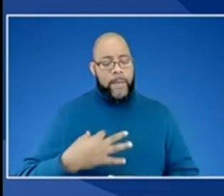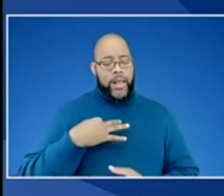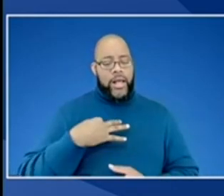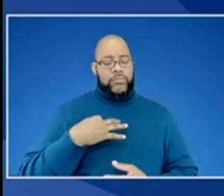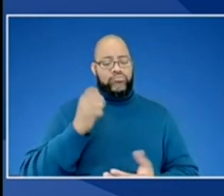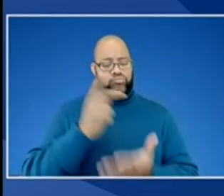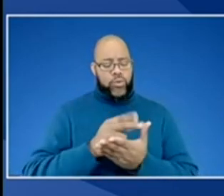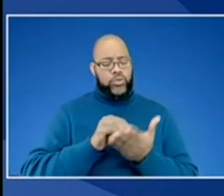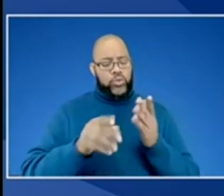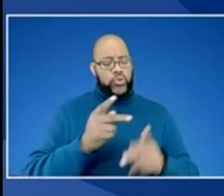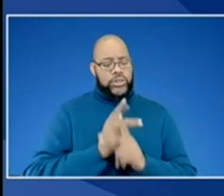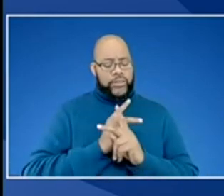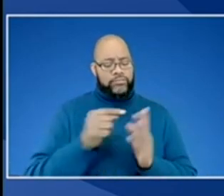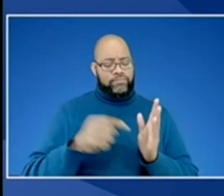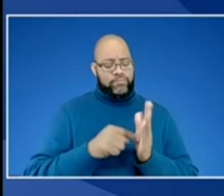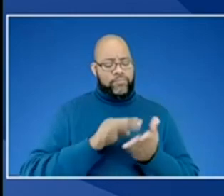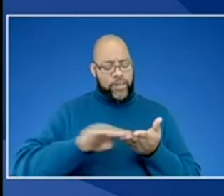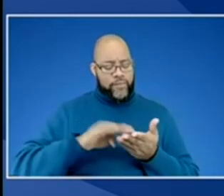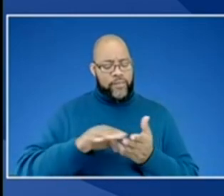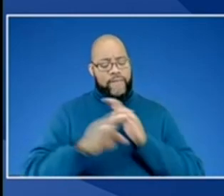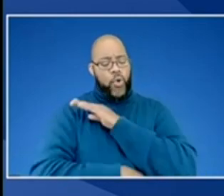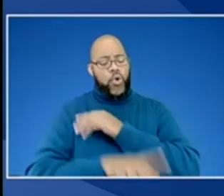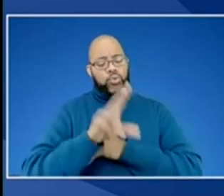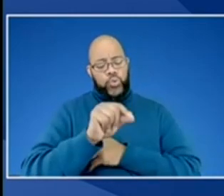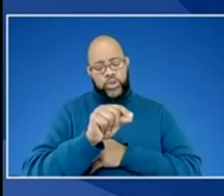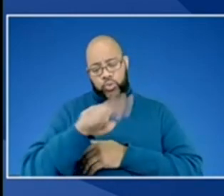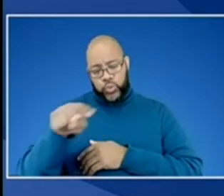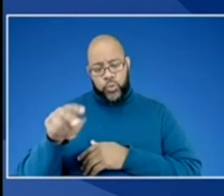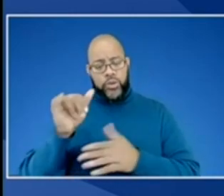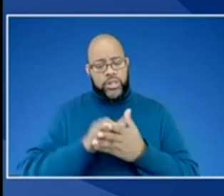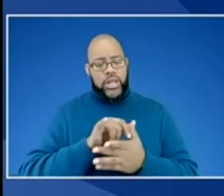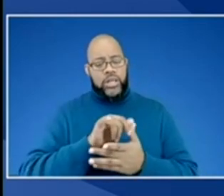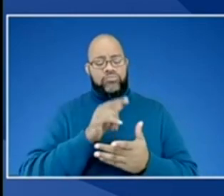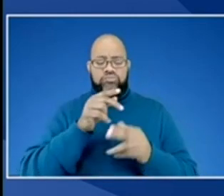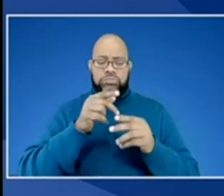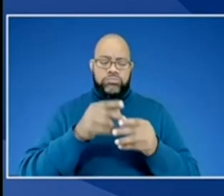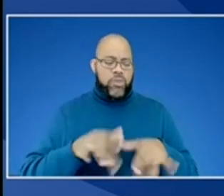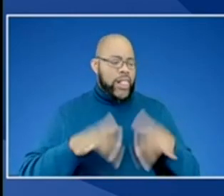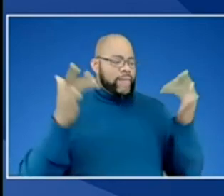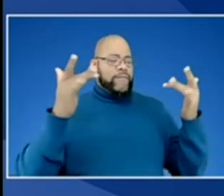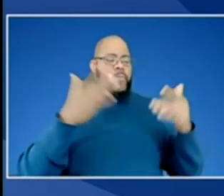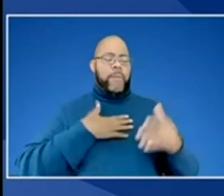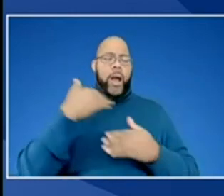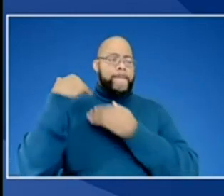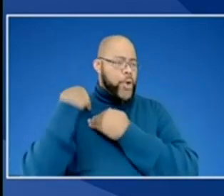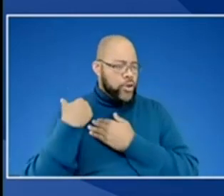loan debt forgiveness in the fall of 2022. This relieved a huge financial burden for me by completely eliminating my student